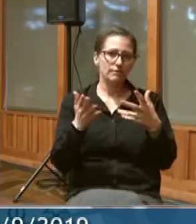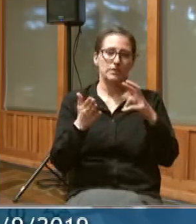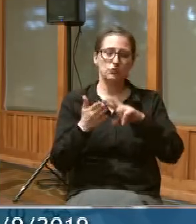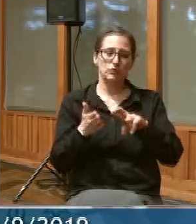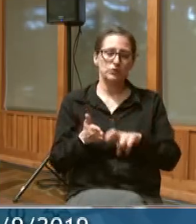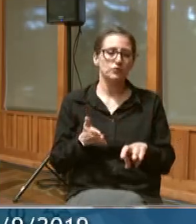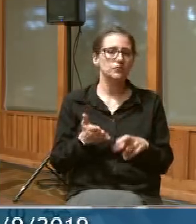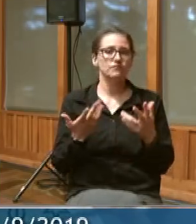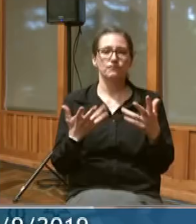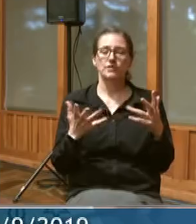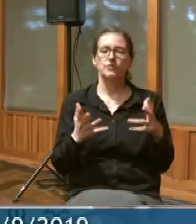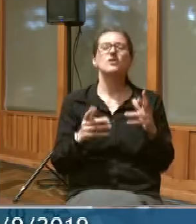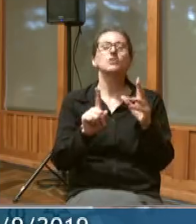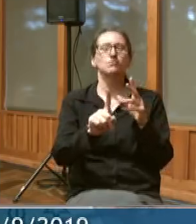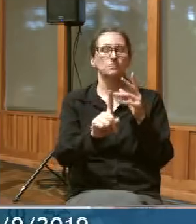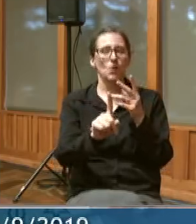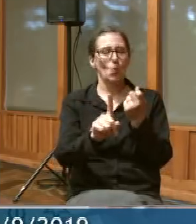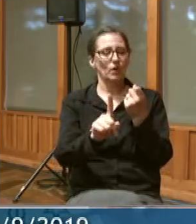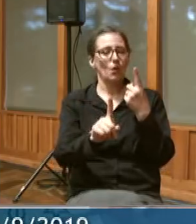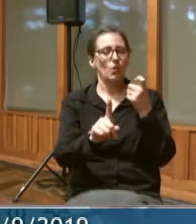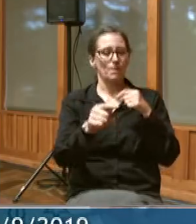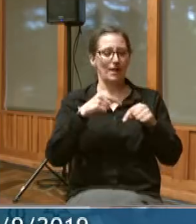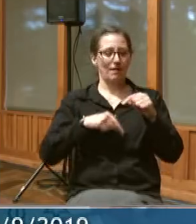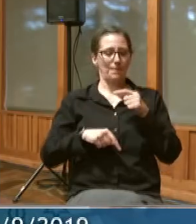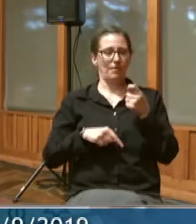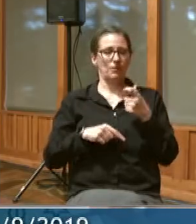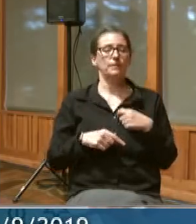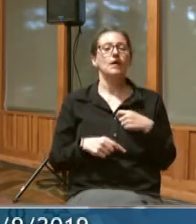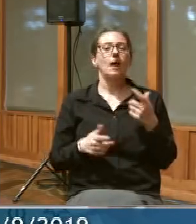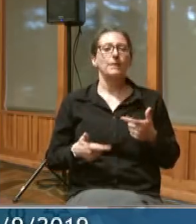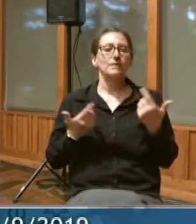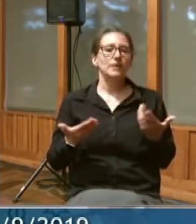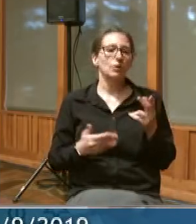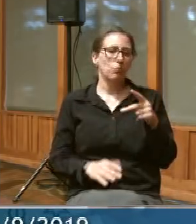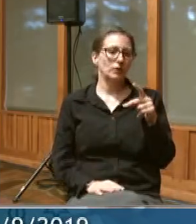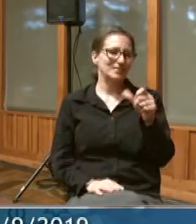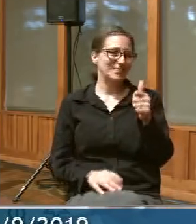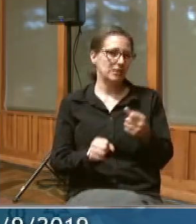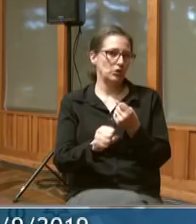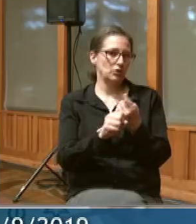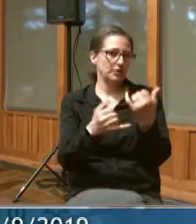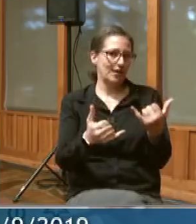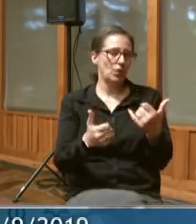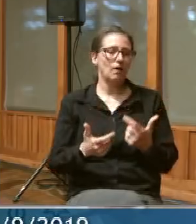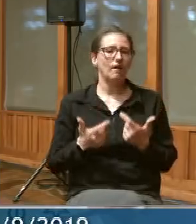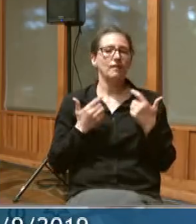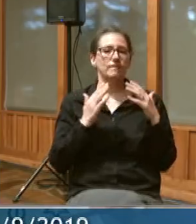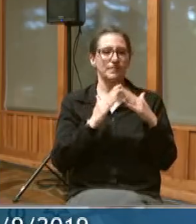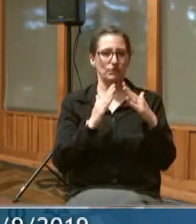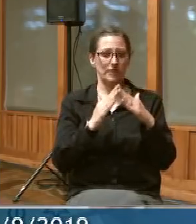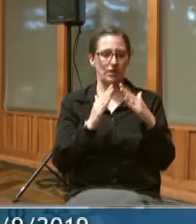BUDGET CUTS IN REGARDS TO THE POLICE DEPARTMENT. I HAVE READ ARTICLES, DONE MY RESEARCH.